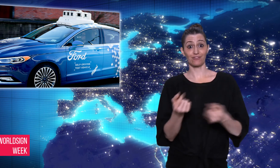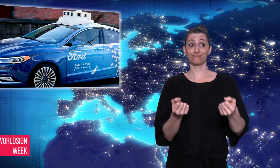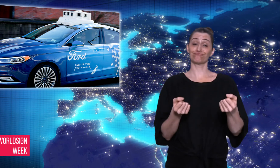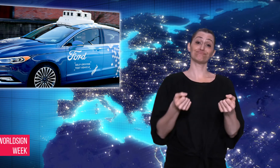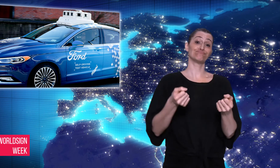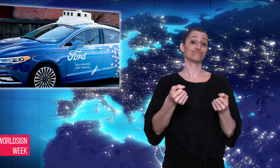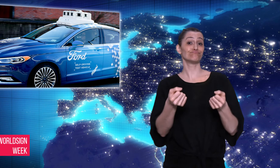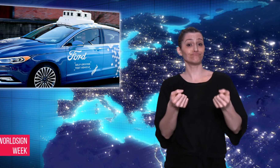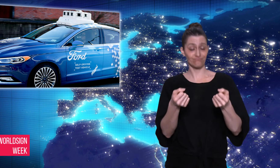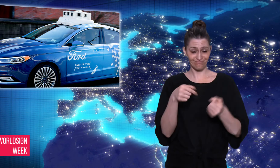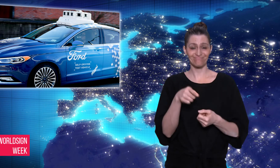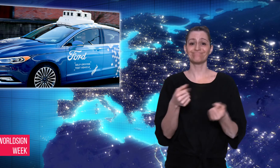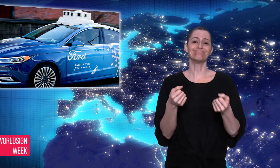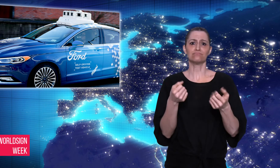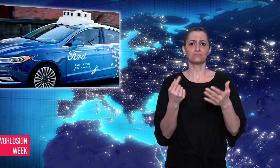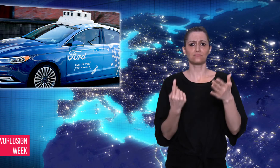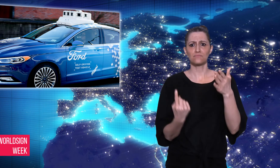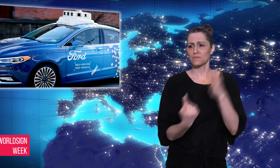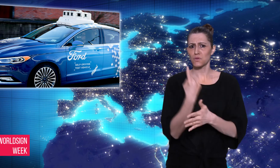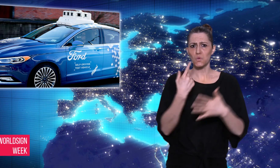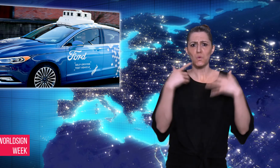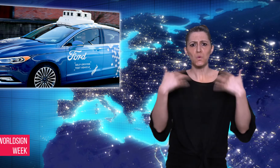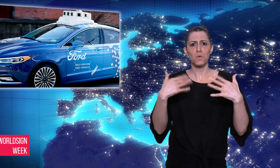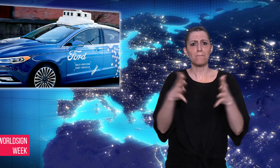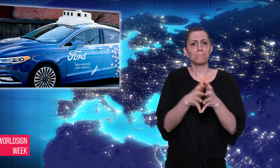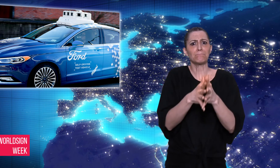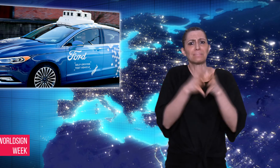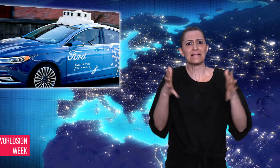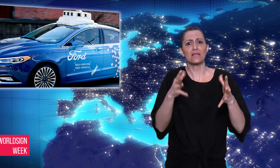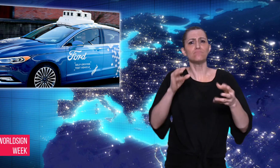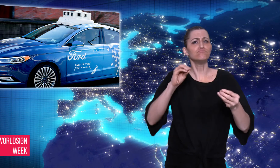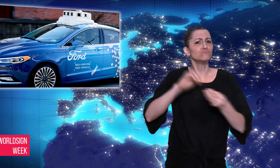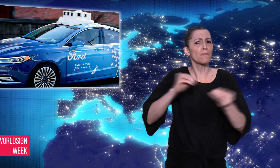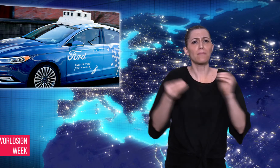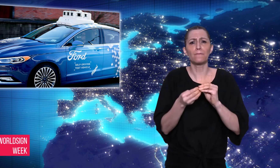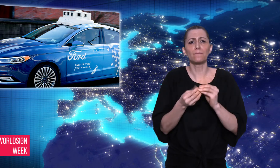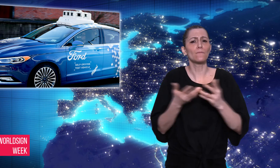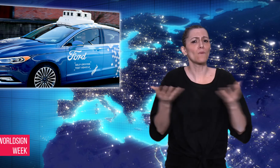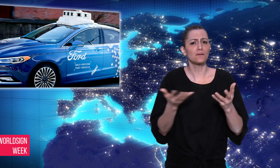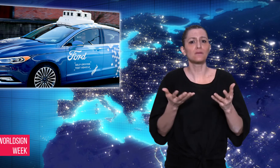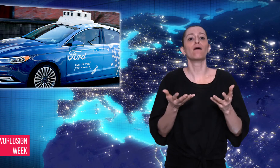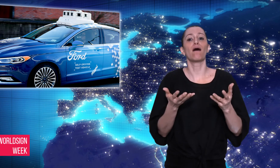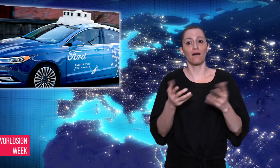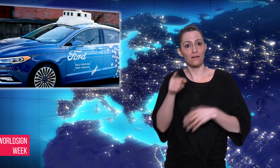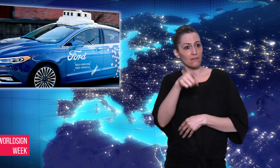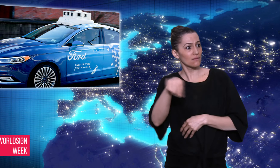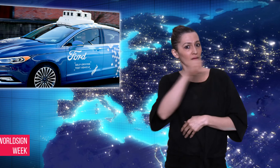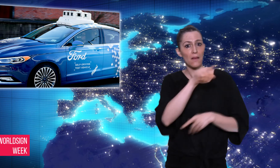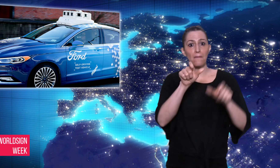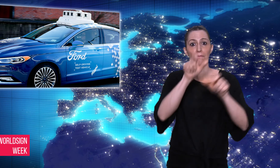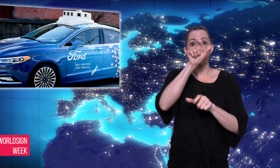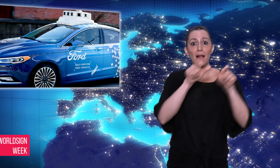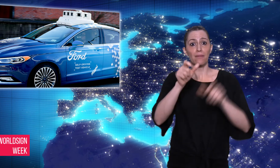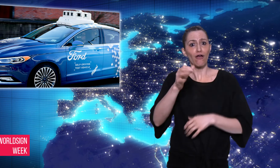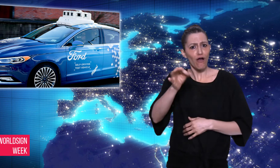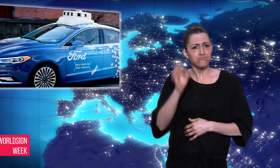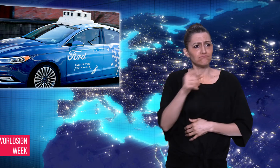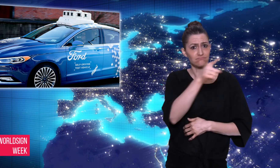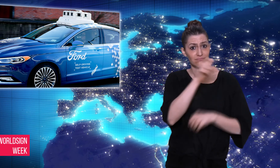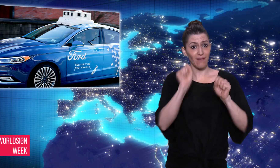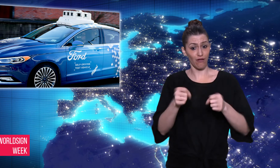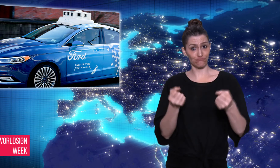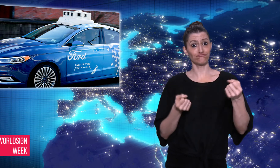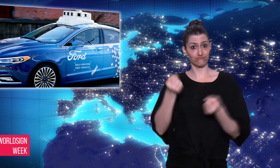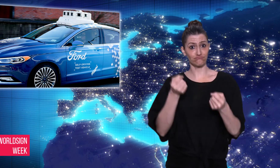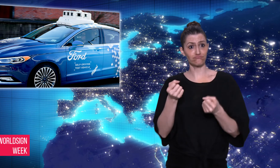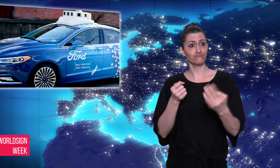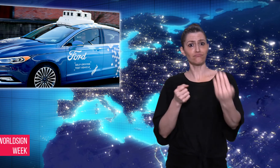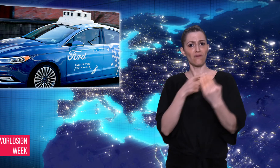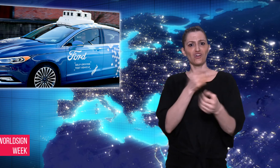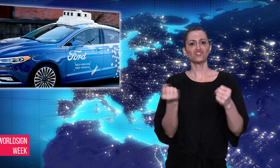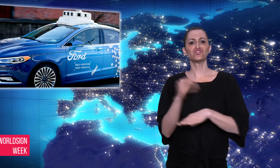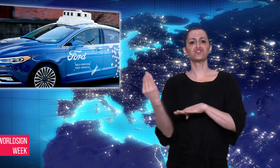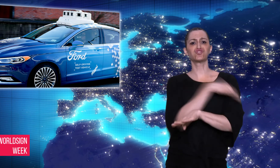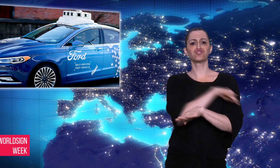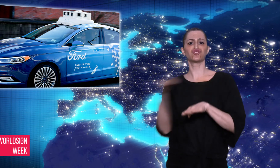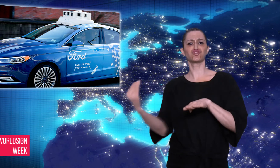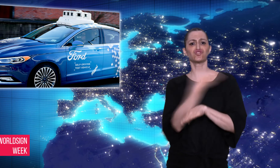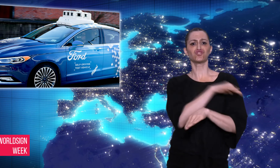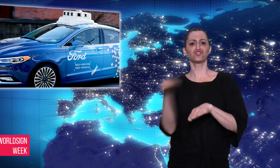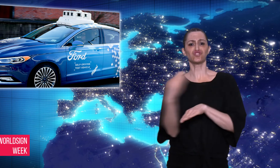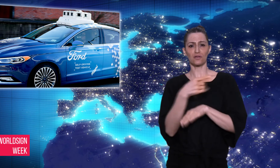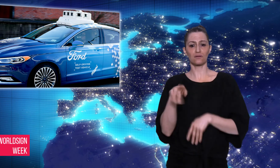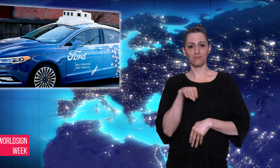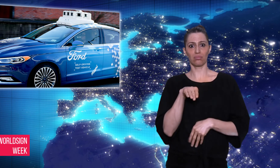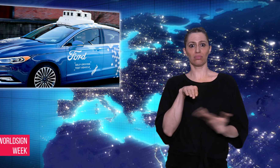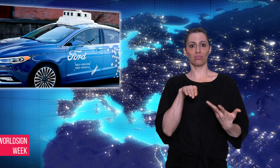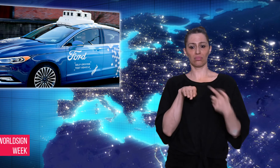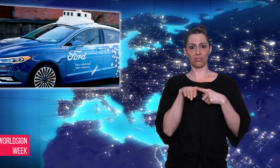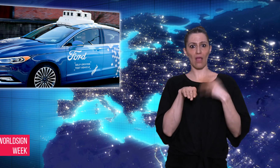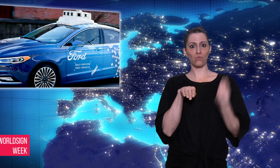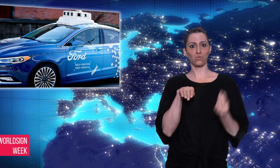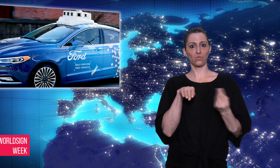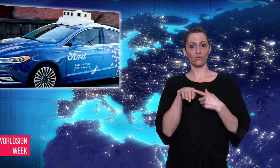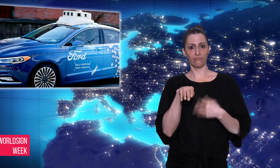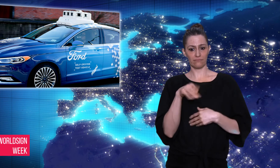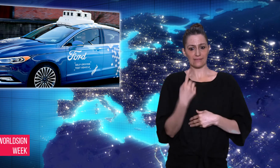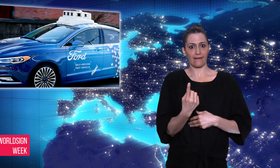without lines. The biggest challenge the self-driving cars